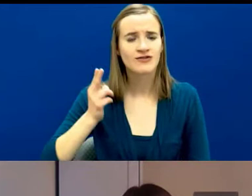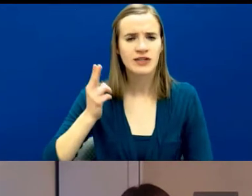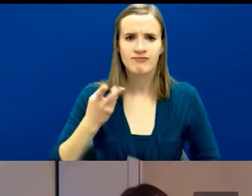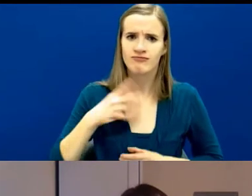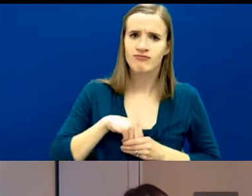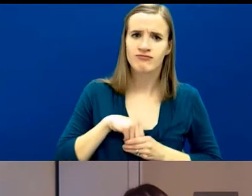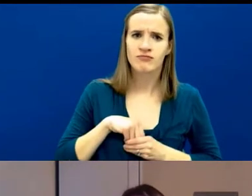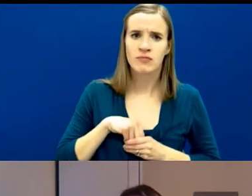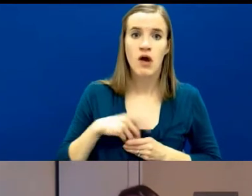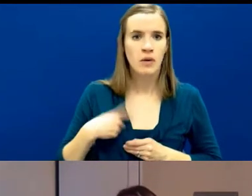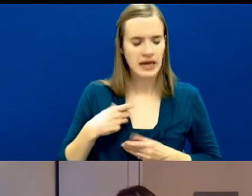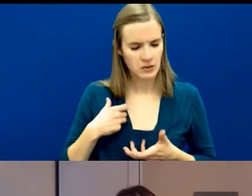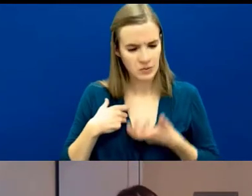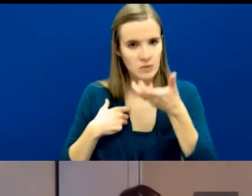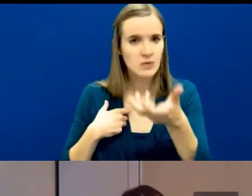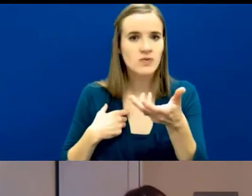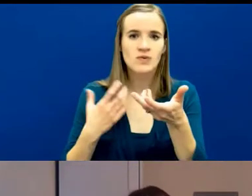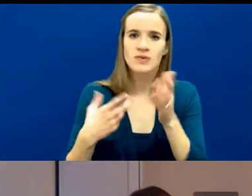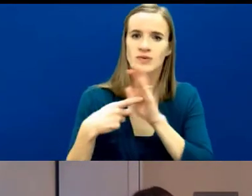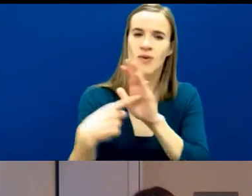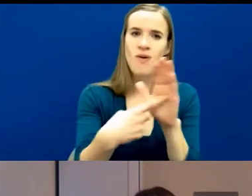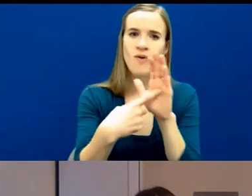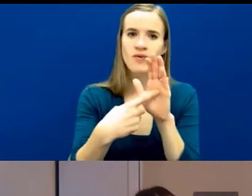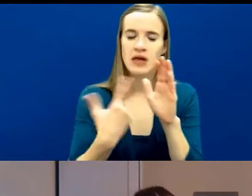and be represented in an accurate, positive manner.